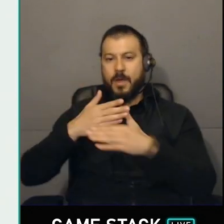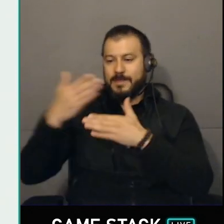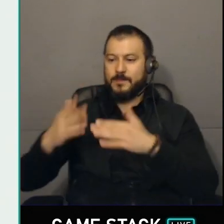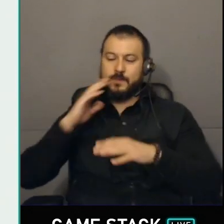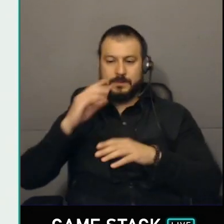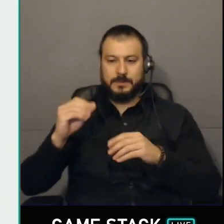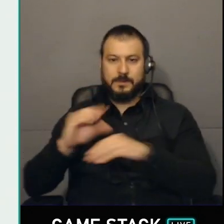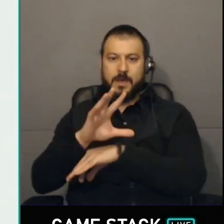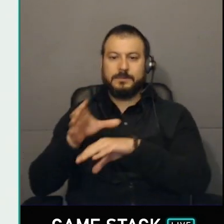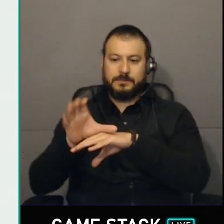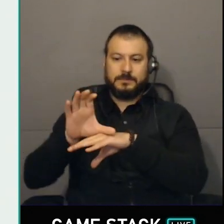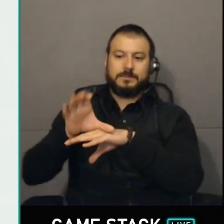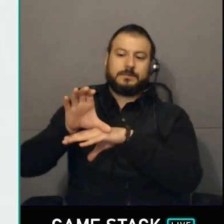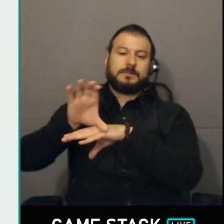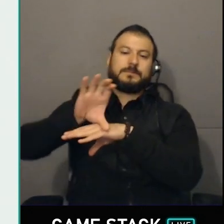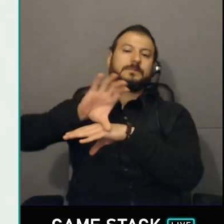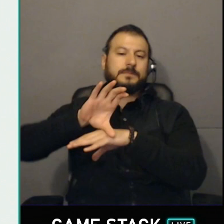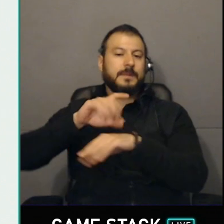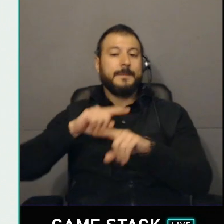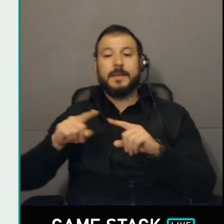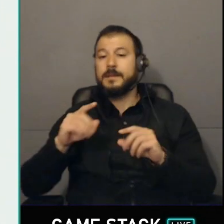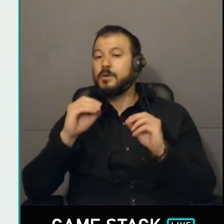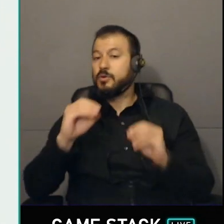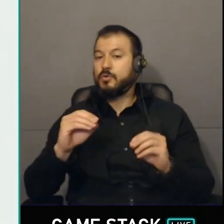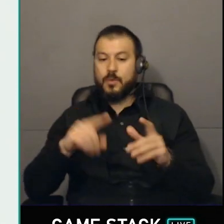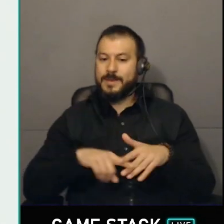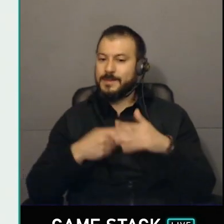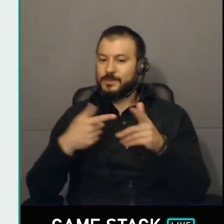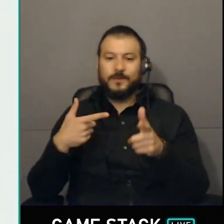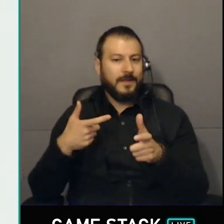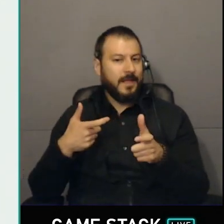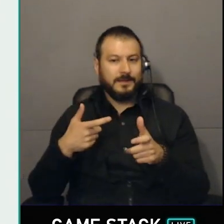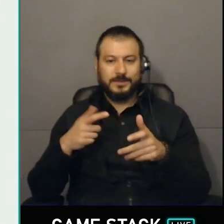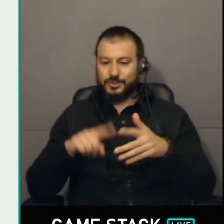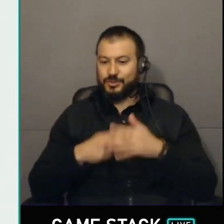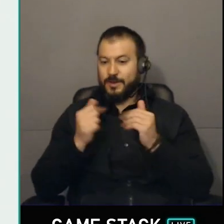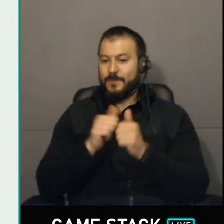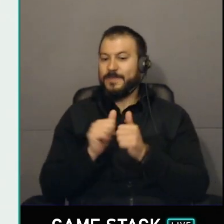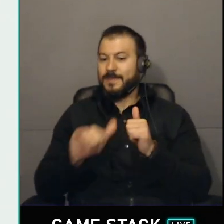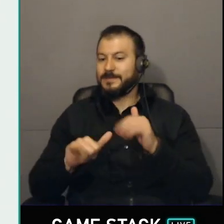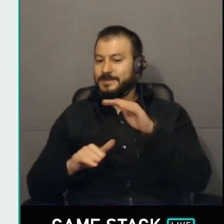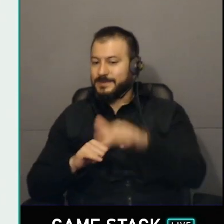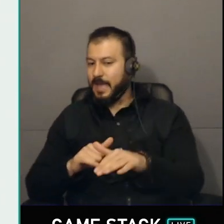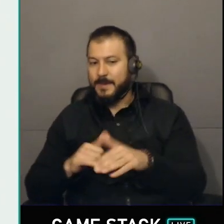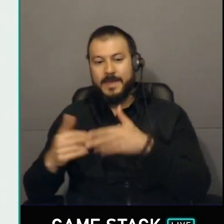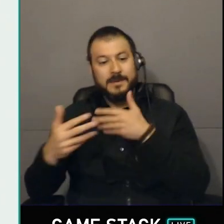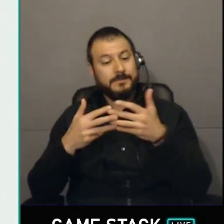But it didn't have any initial velocity going into the step, and despite the fact that there's a lot of contacts